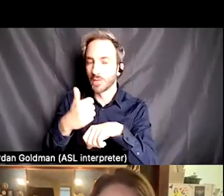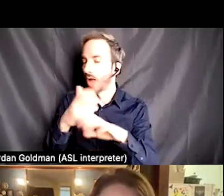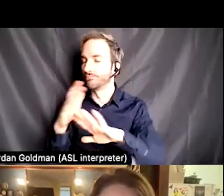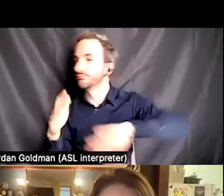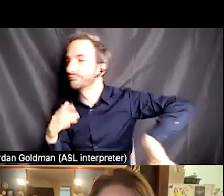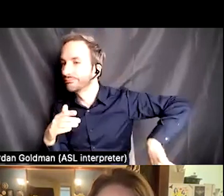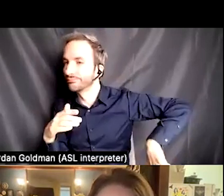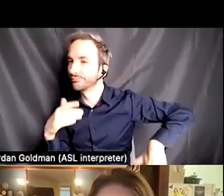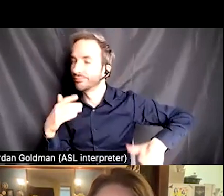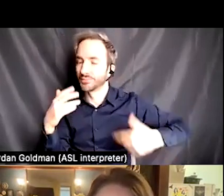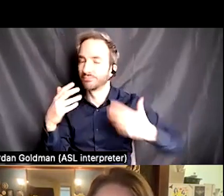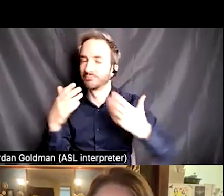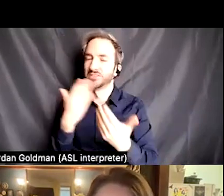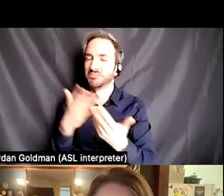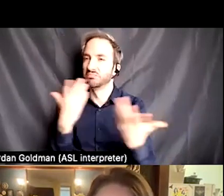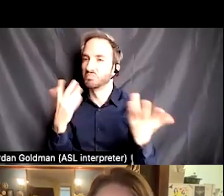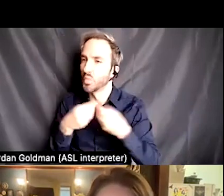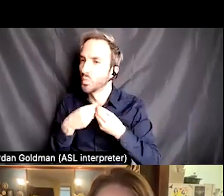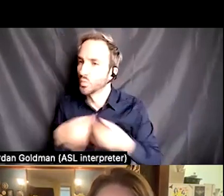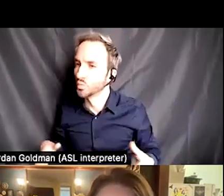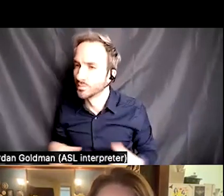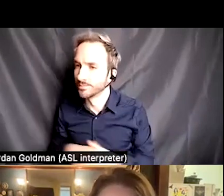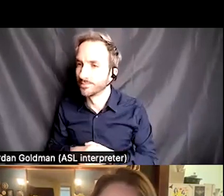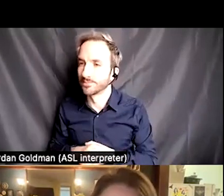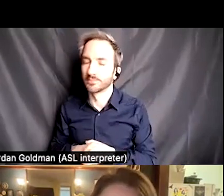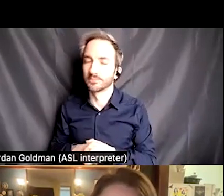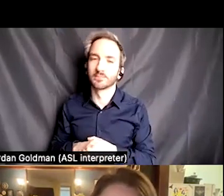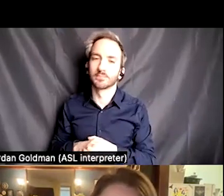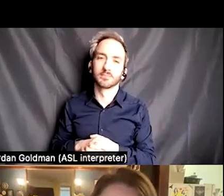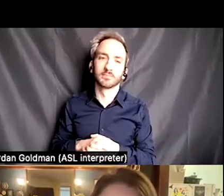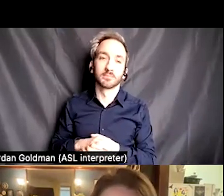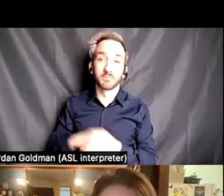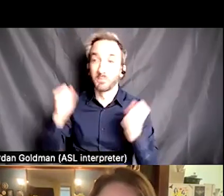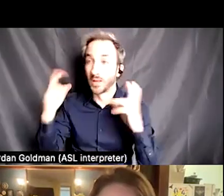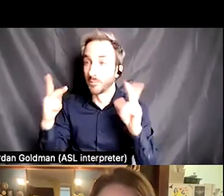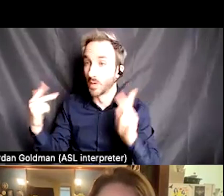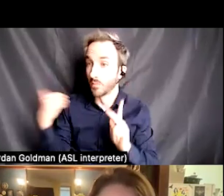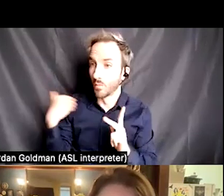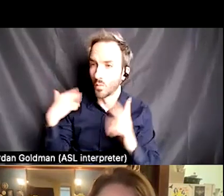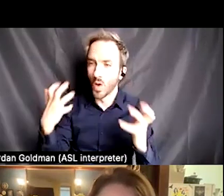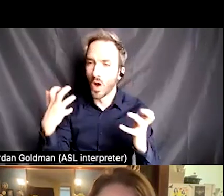finding that a lot of people are also asking for activity books and sticker books, so anything that